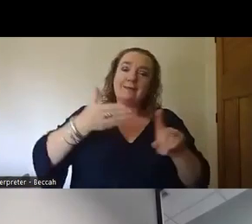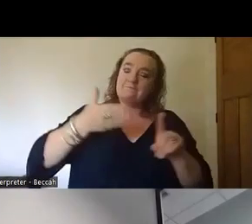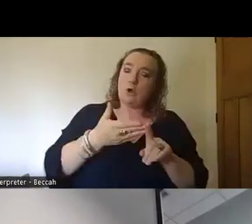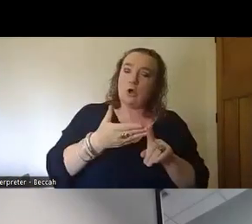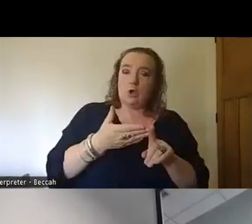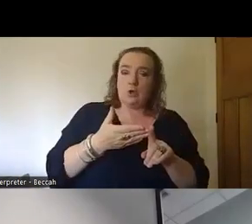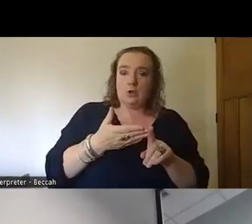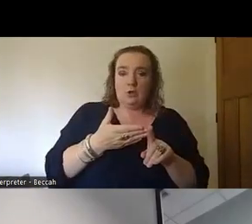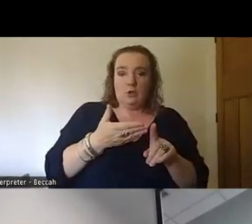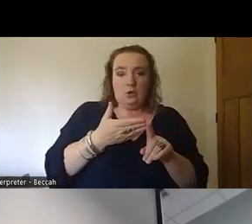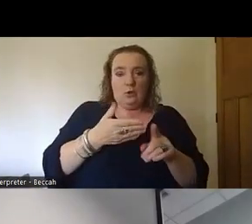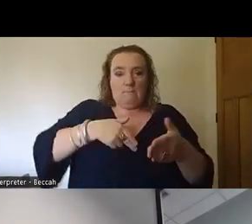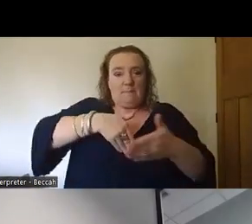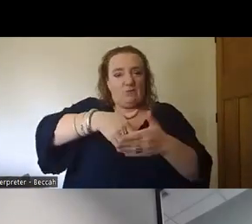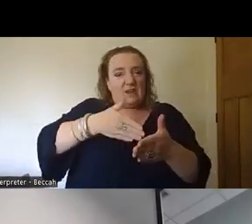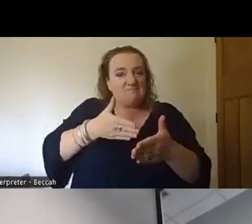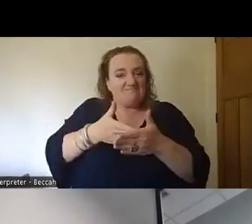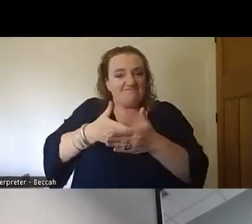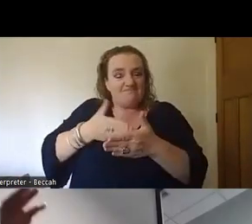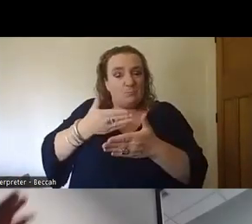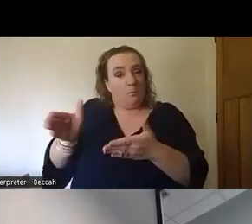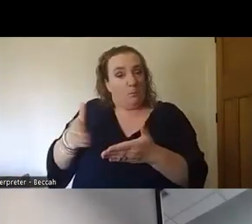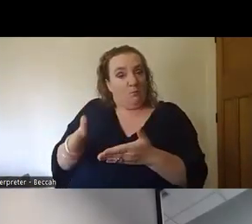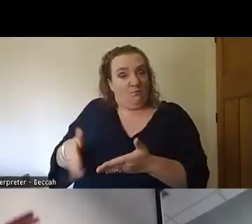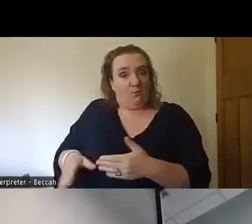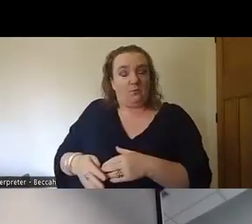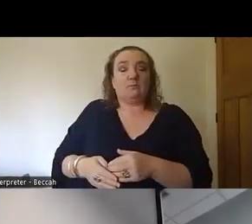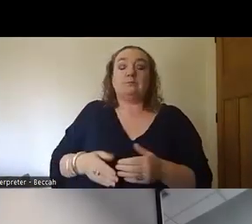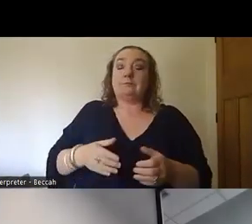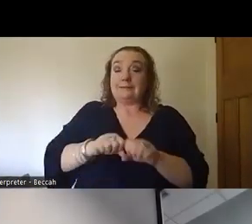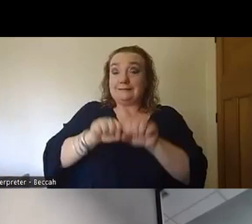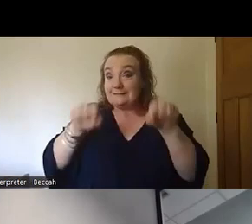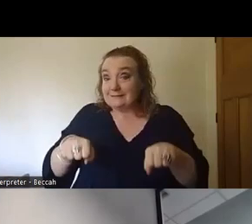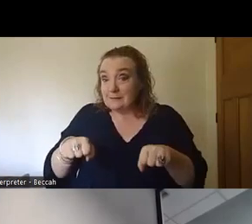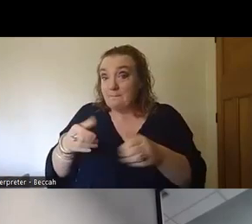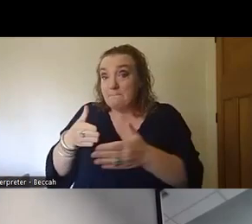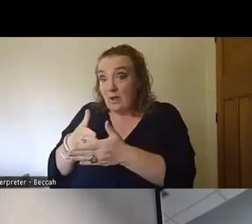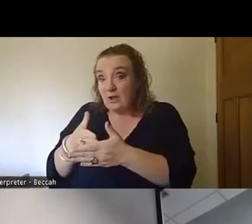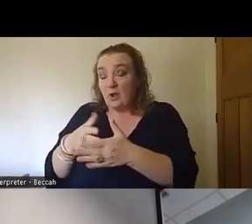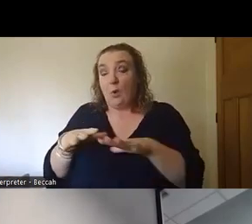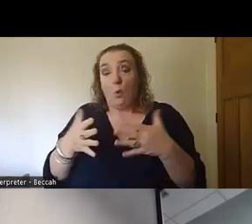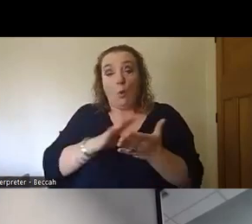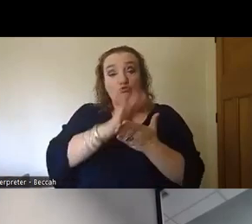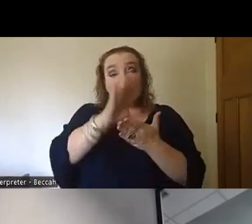the removal of barriers that we have, whether they're system barriers, but importantly from a curriculum point of view,